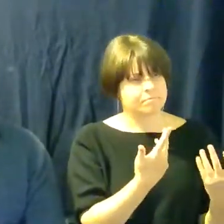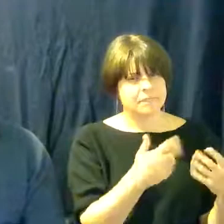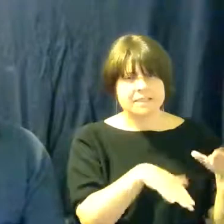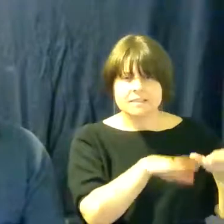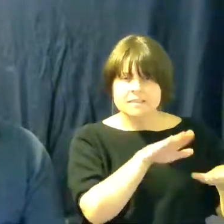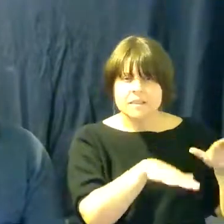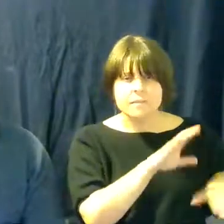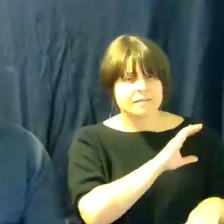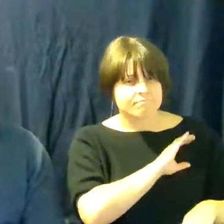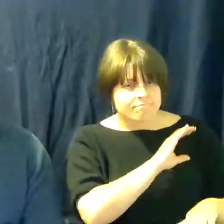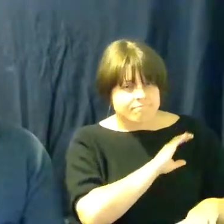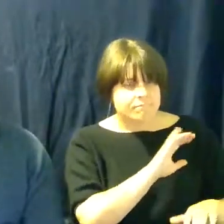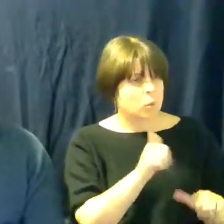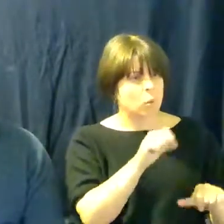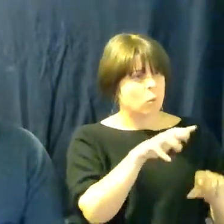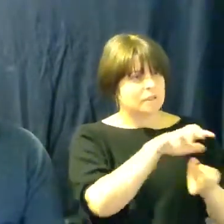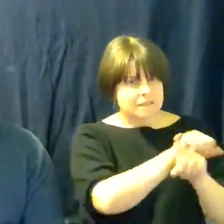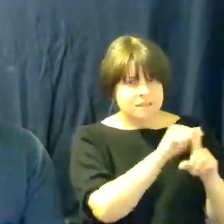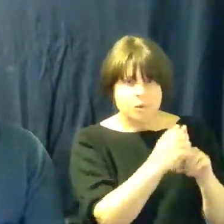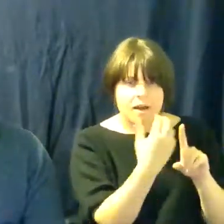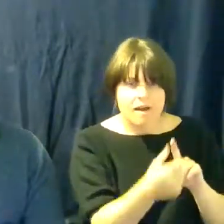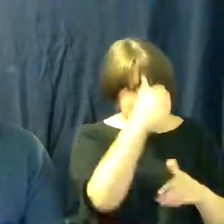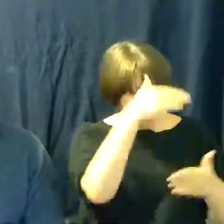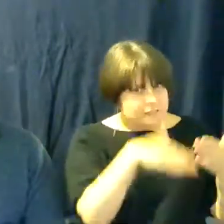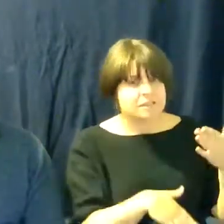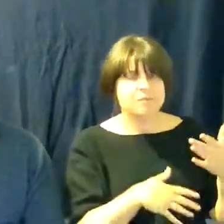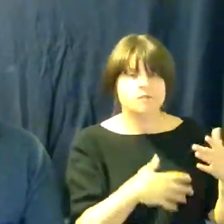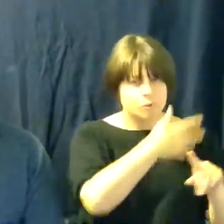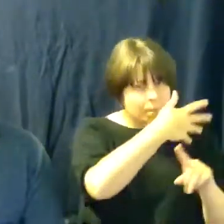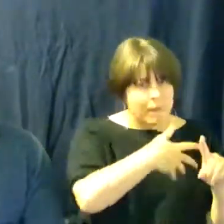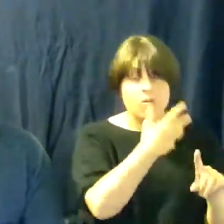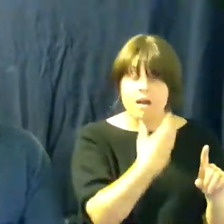are individuals who share some common characteristics